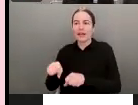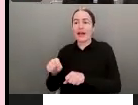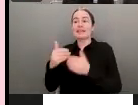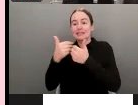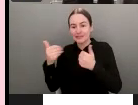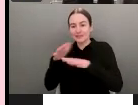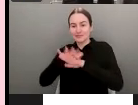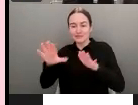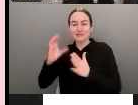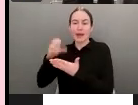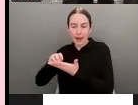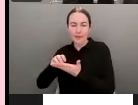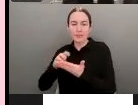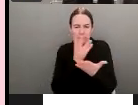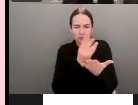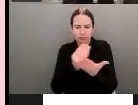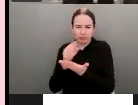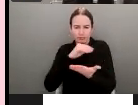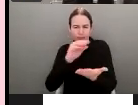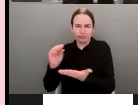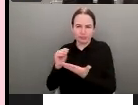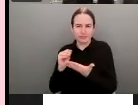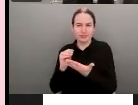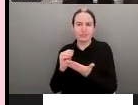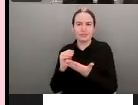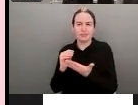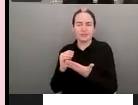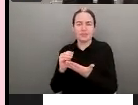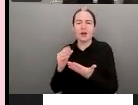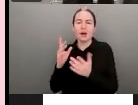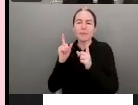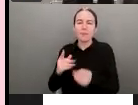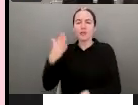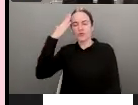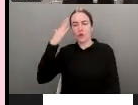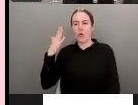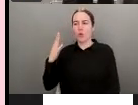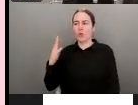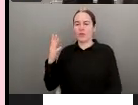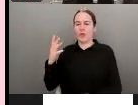you usually need to have access to the source code. But I cannot say this is completely true.